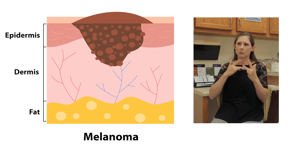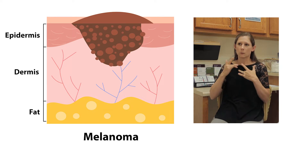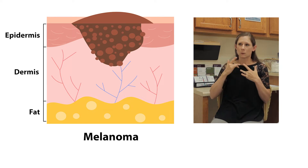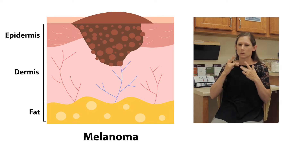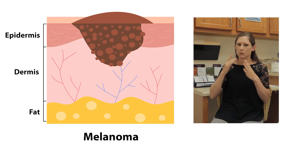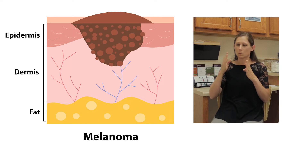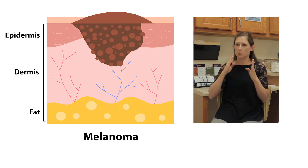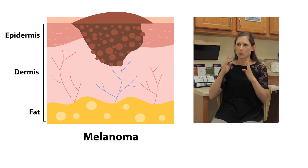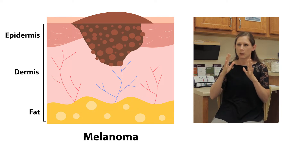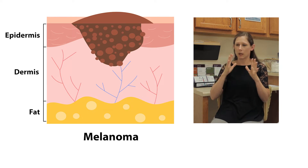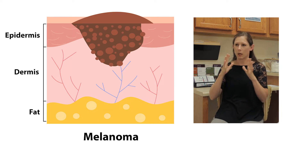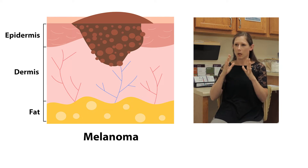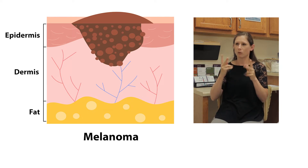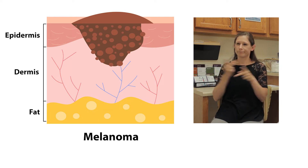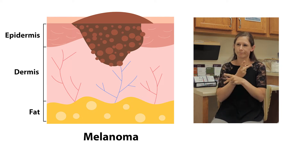that comes from a mole